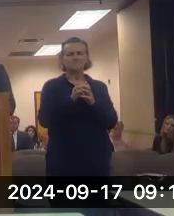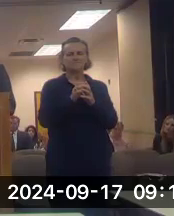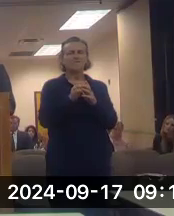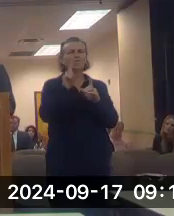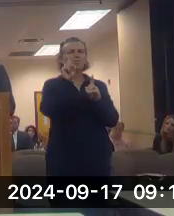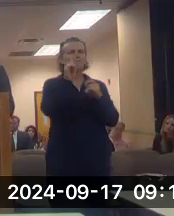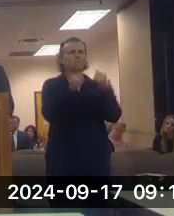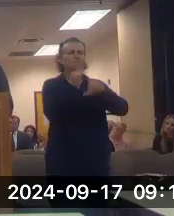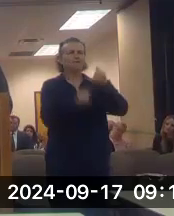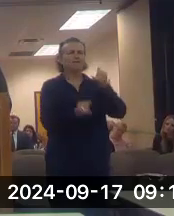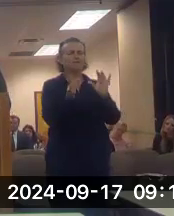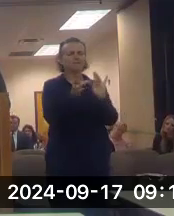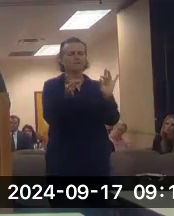Reginald Parson: one final comment, if I may